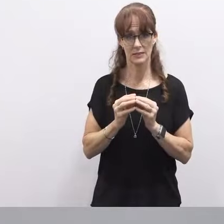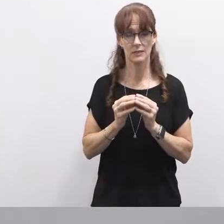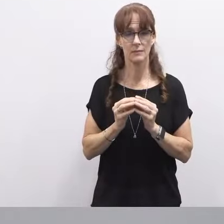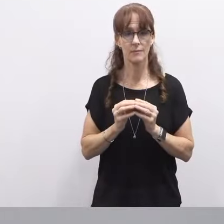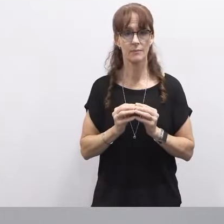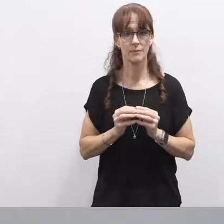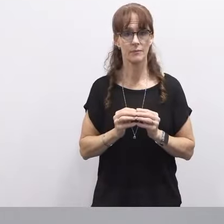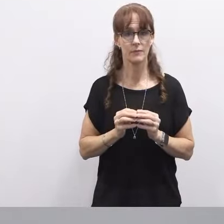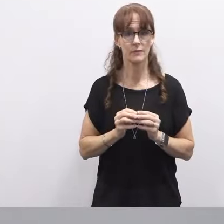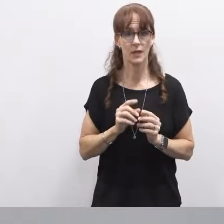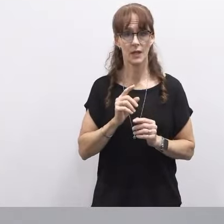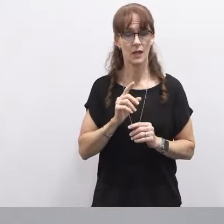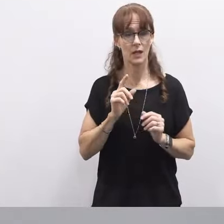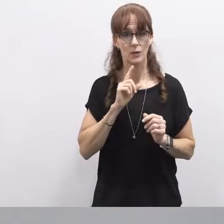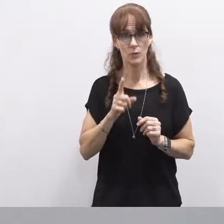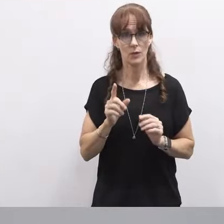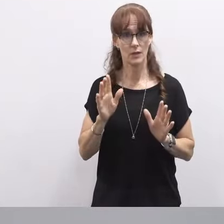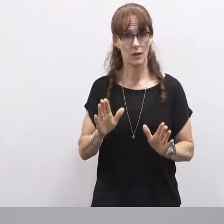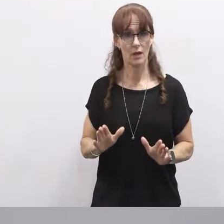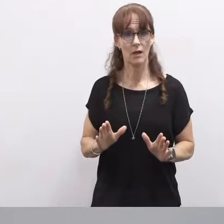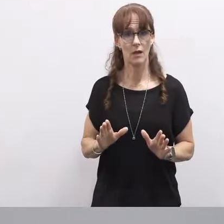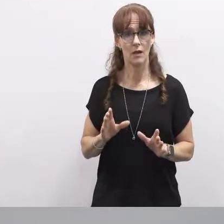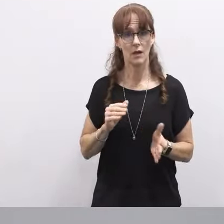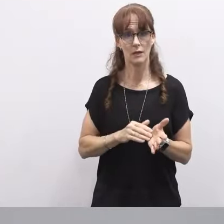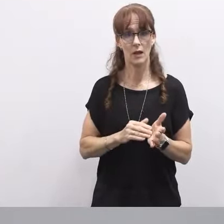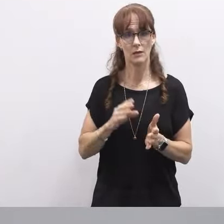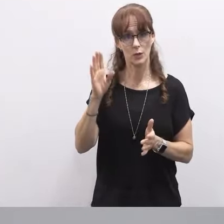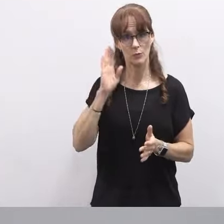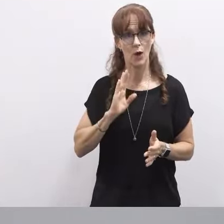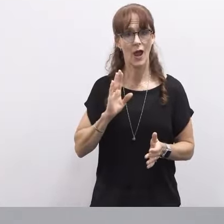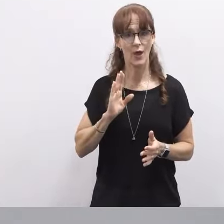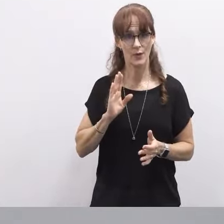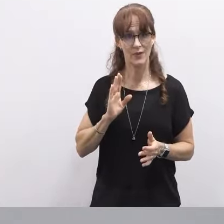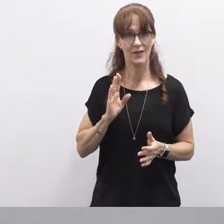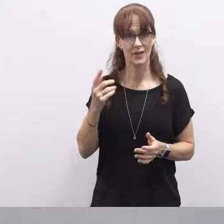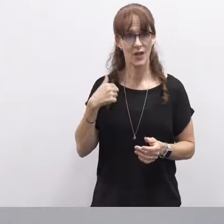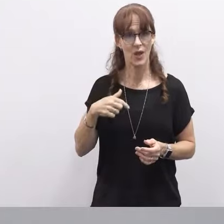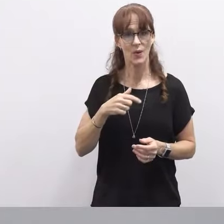It's remarkable Dr. Brown that a few years ago, we could characterize these meetings